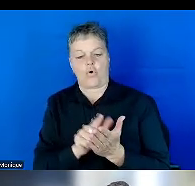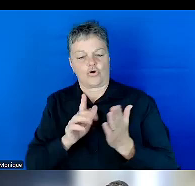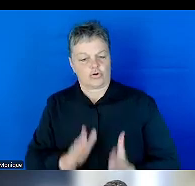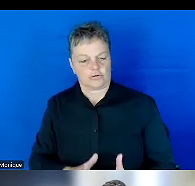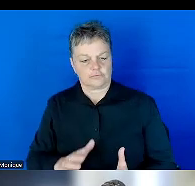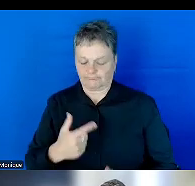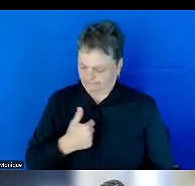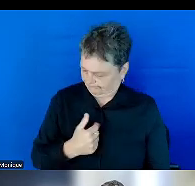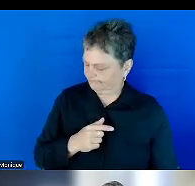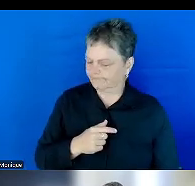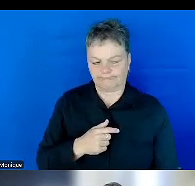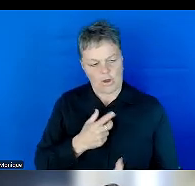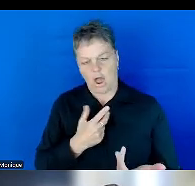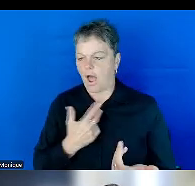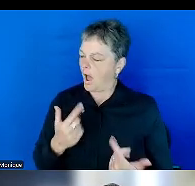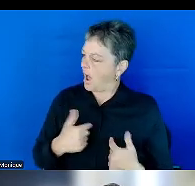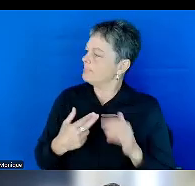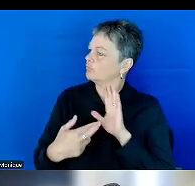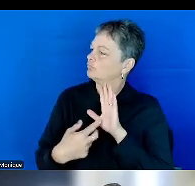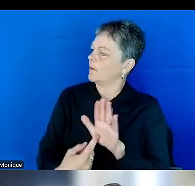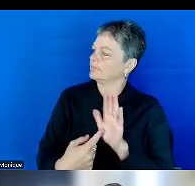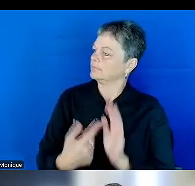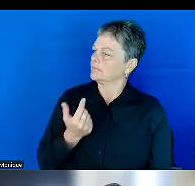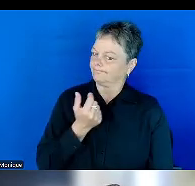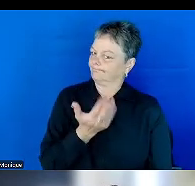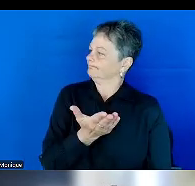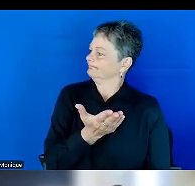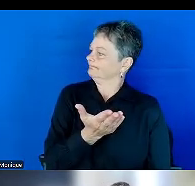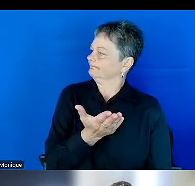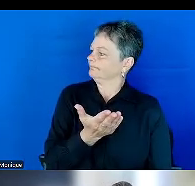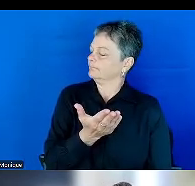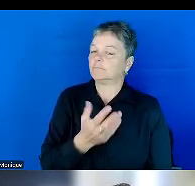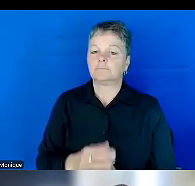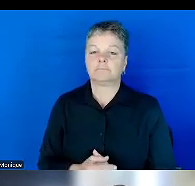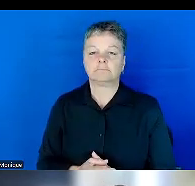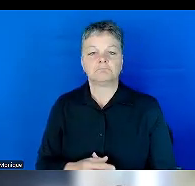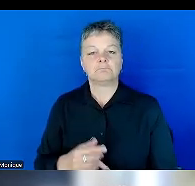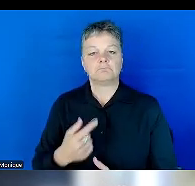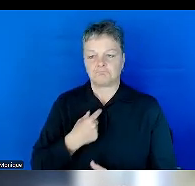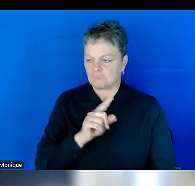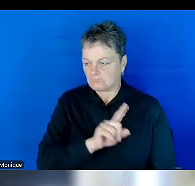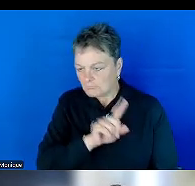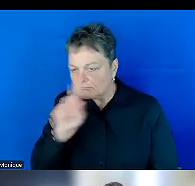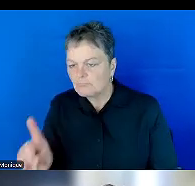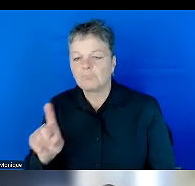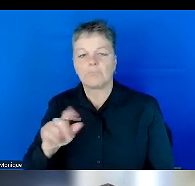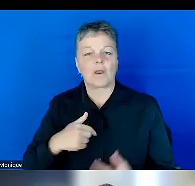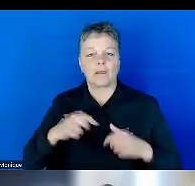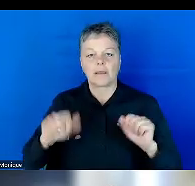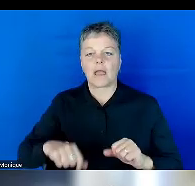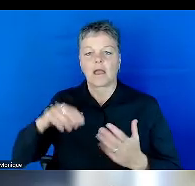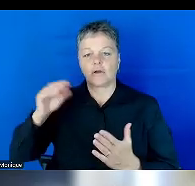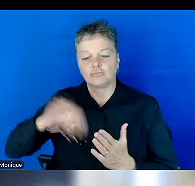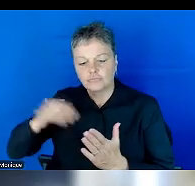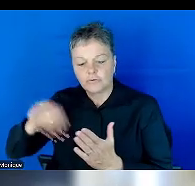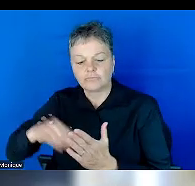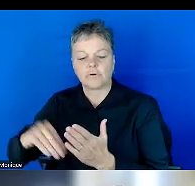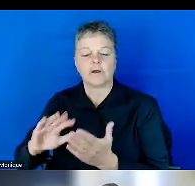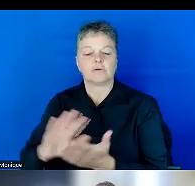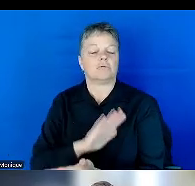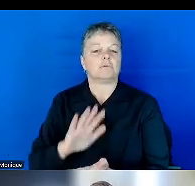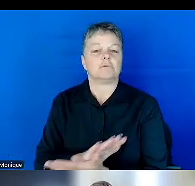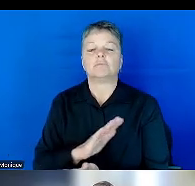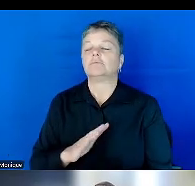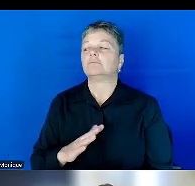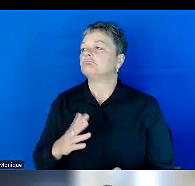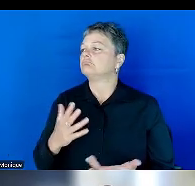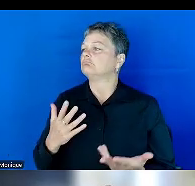they can help you or um they write documents will will write documents for you stuff like that.